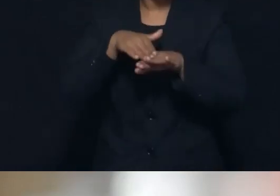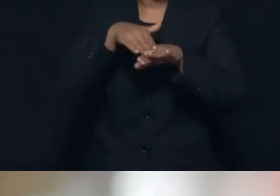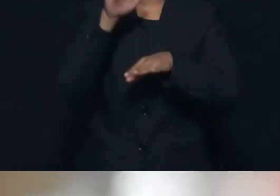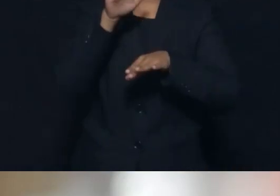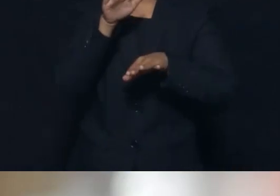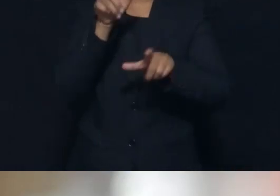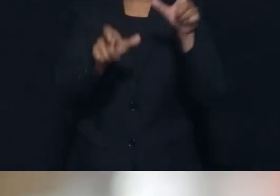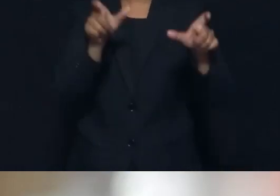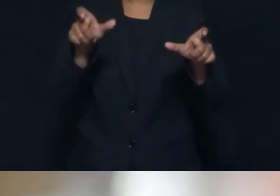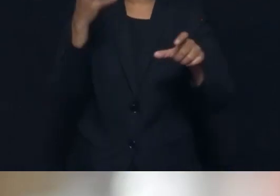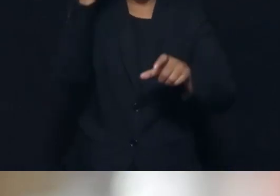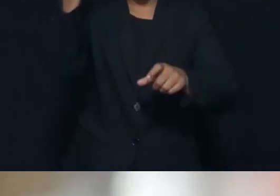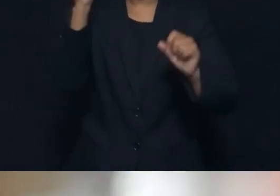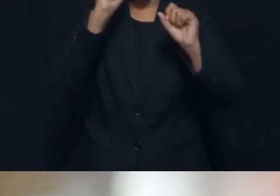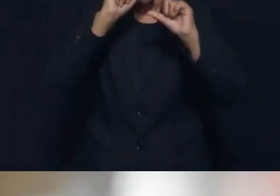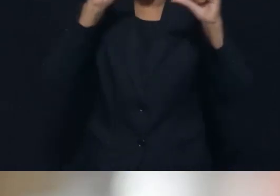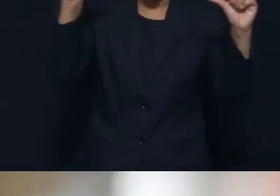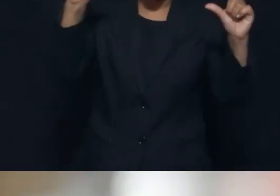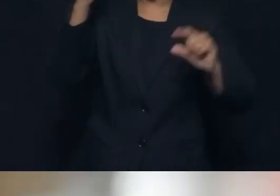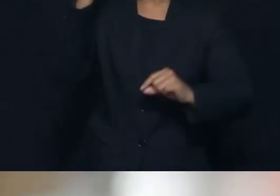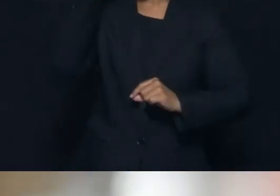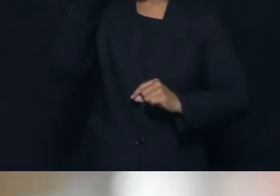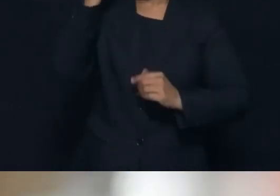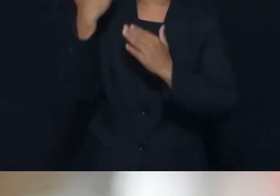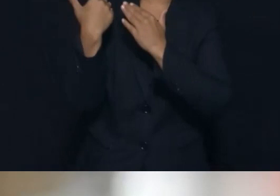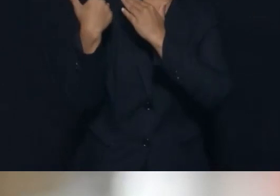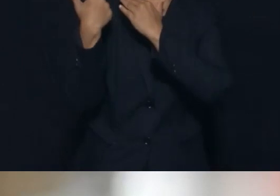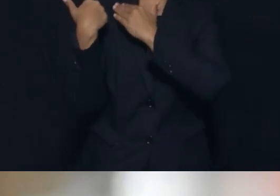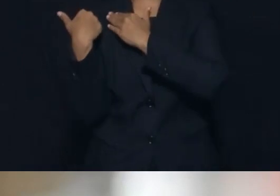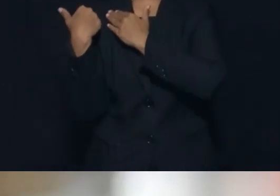It has to go hand in hand with accessibility.